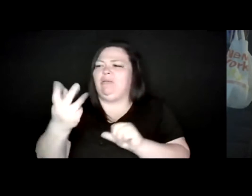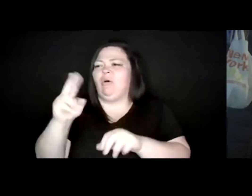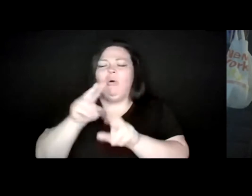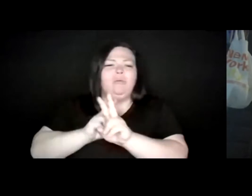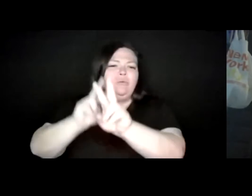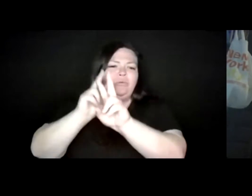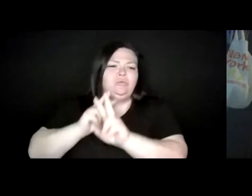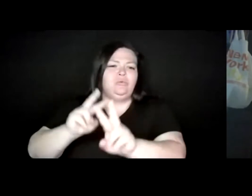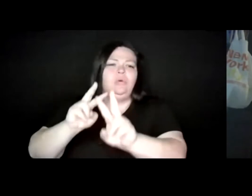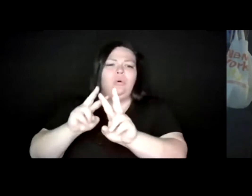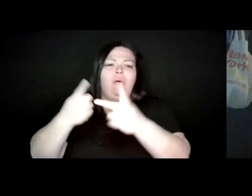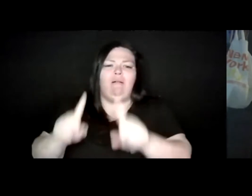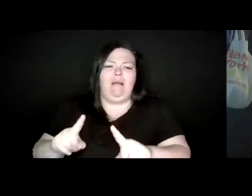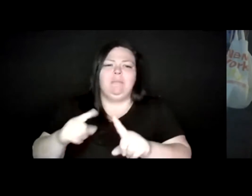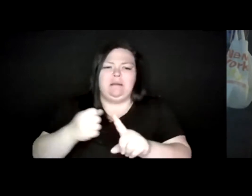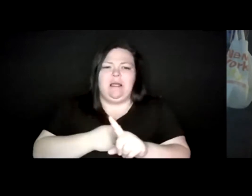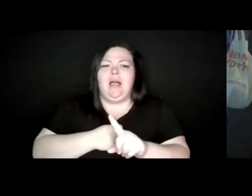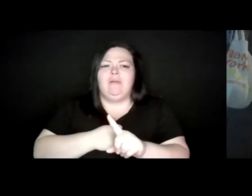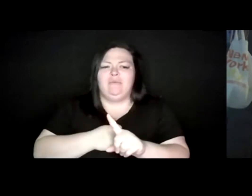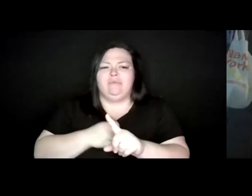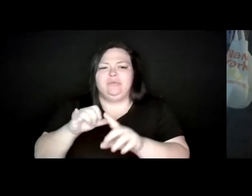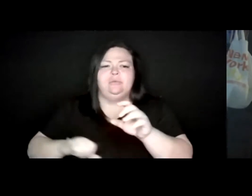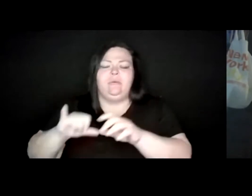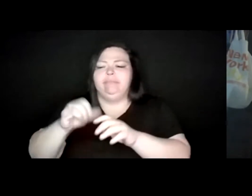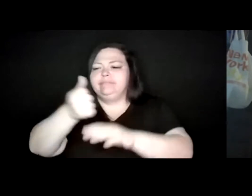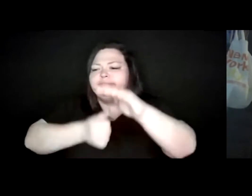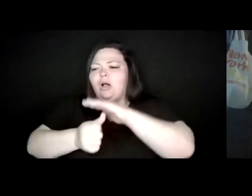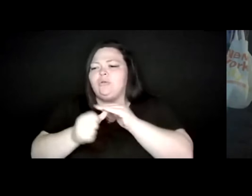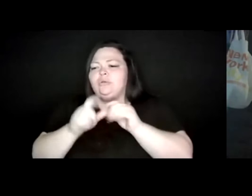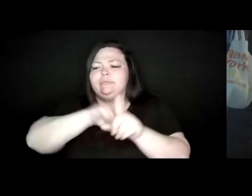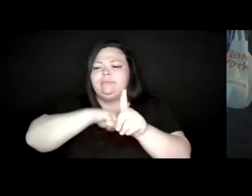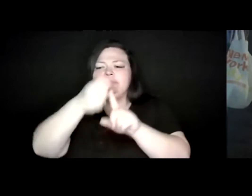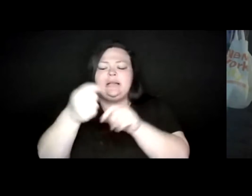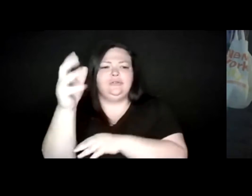pouring sorghum beneath the/ quiet of the banana tree. Name a more/